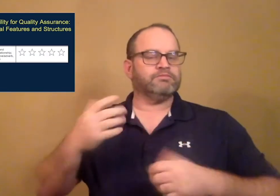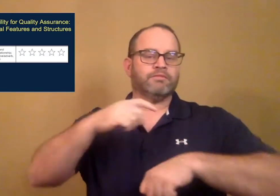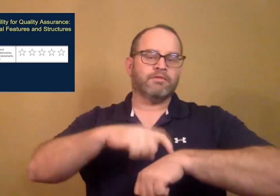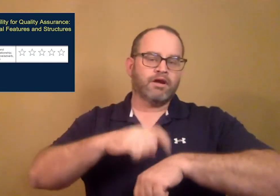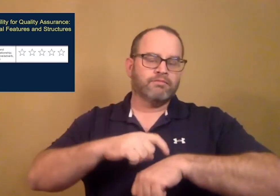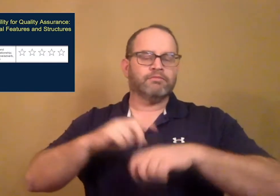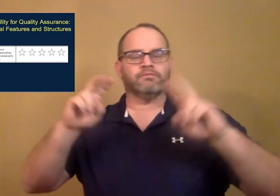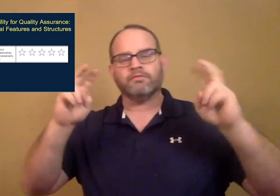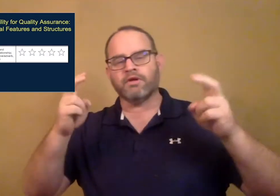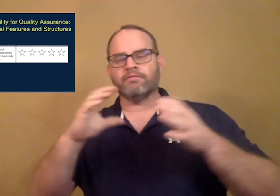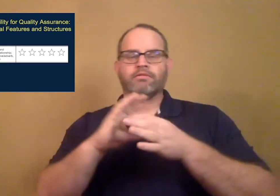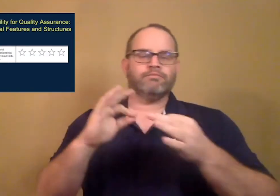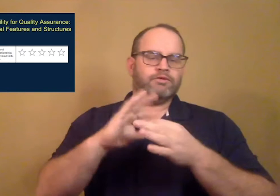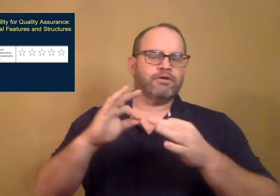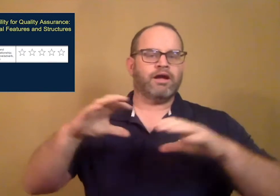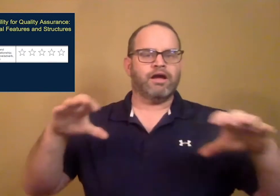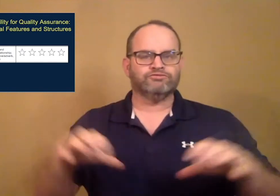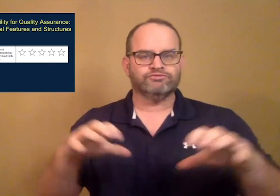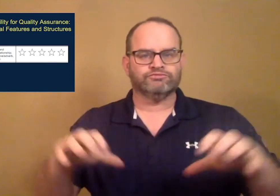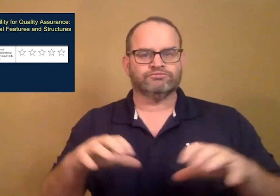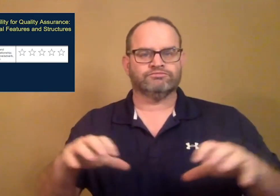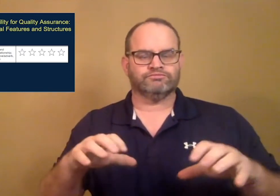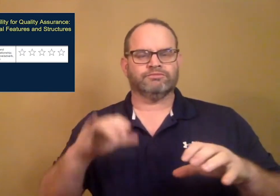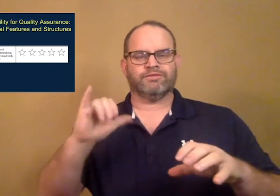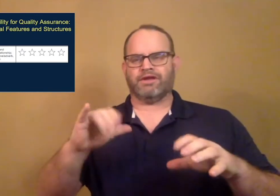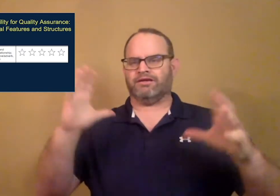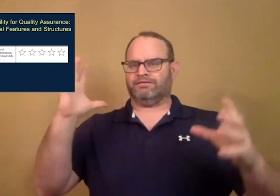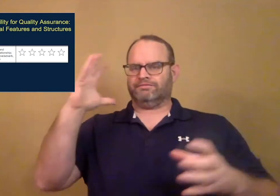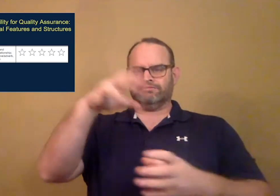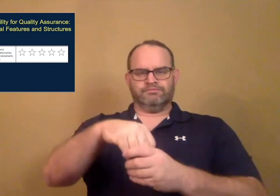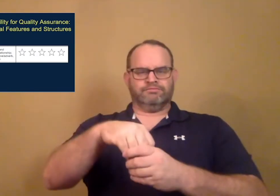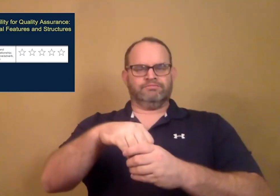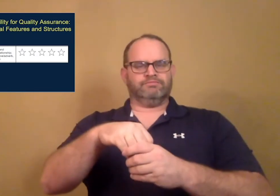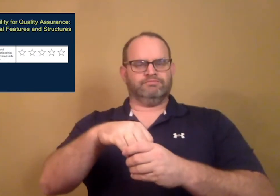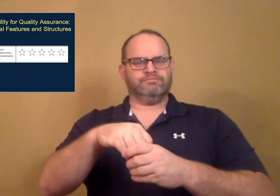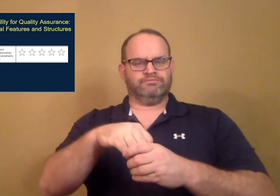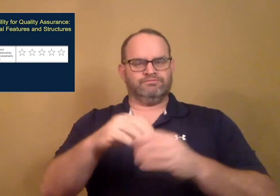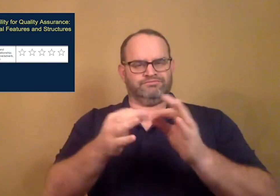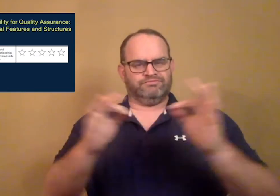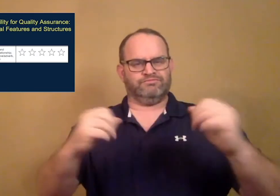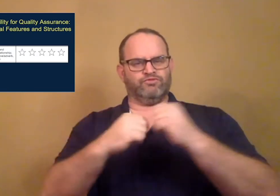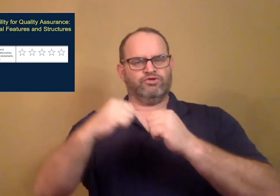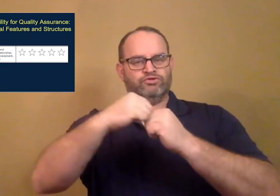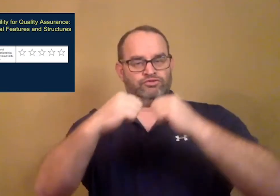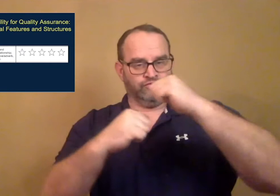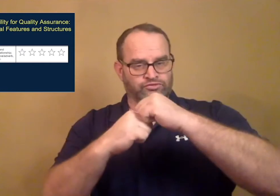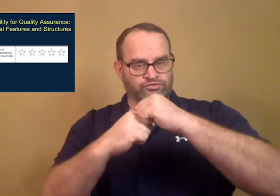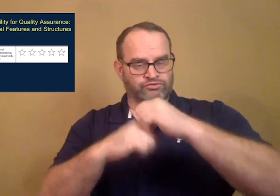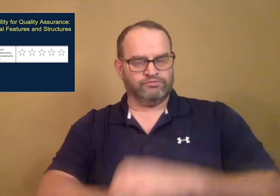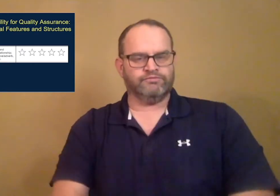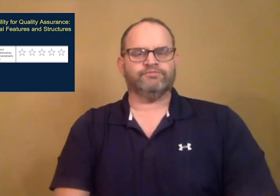Most sign languages have time, topic-comment, and action. They are part of sentence structures.